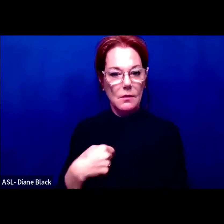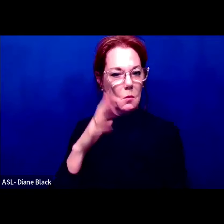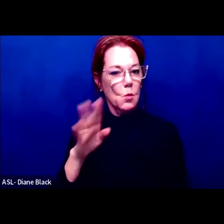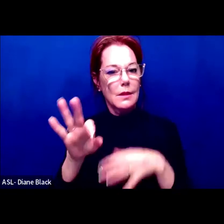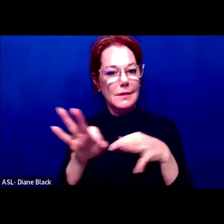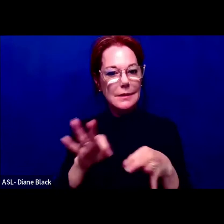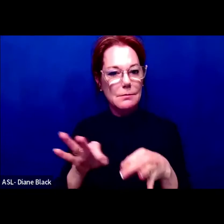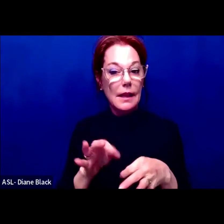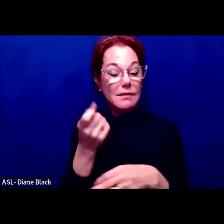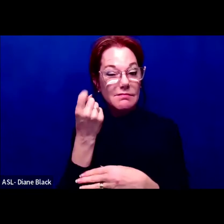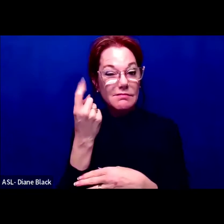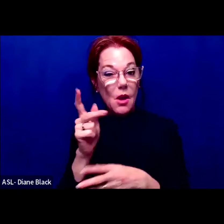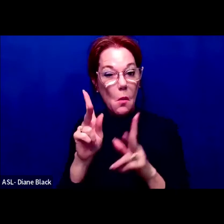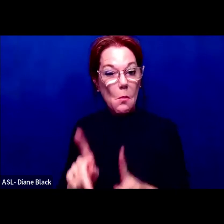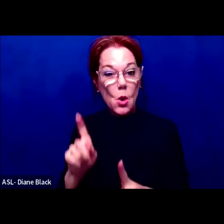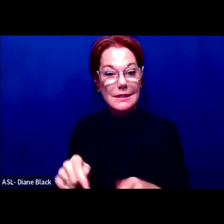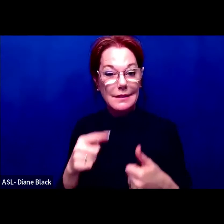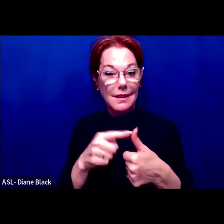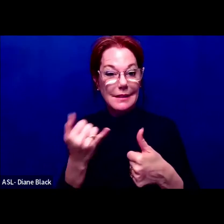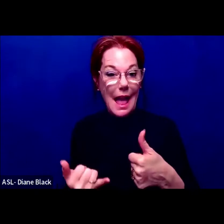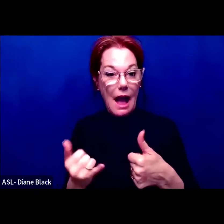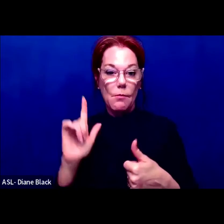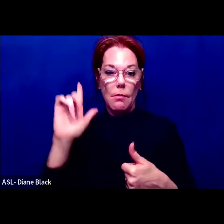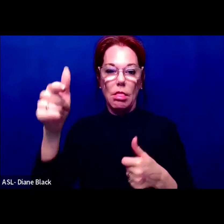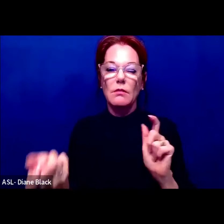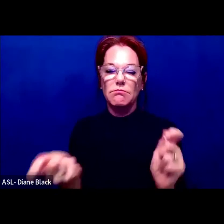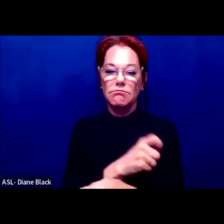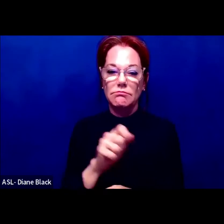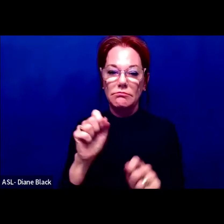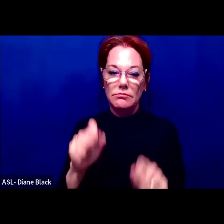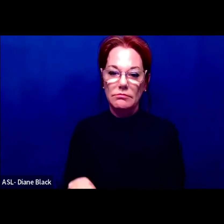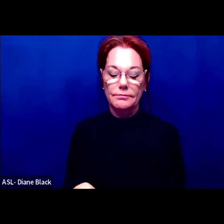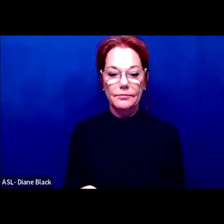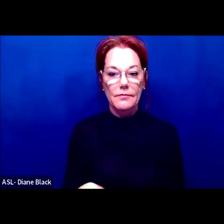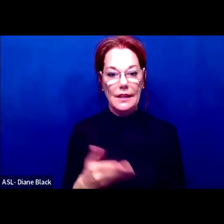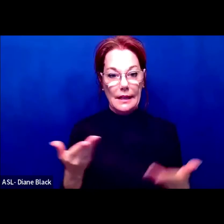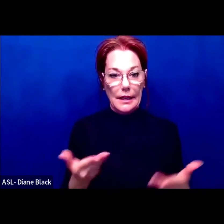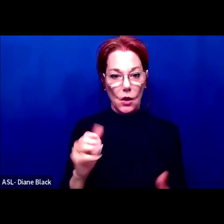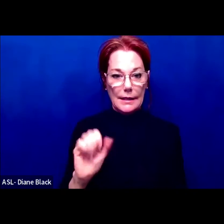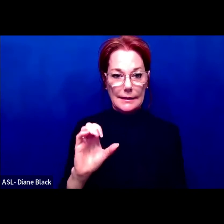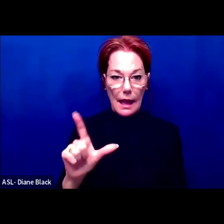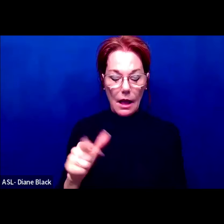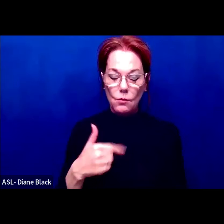time. At ACL, we're really excited to be your partner. And this year, we have really,